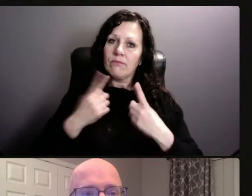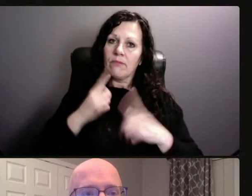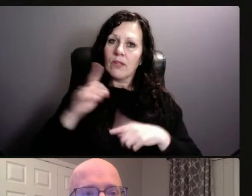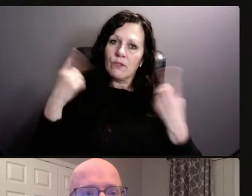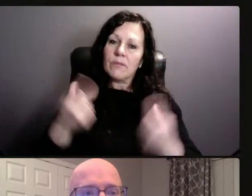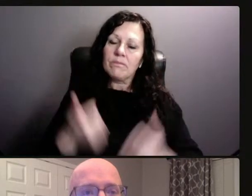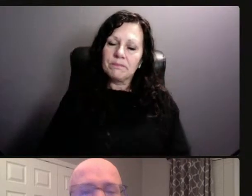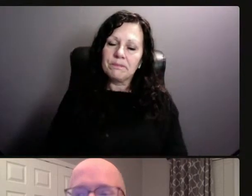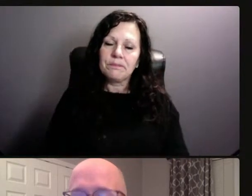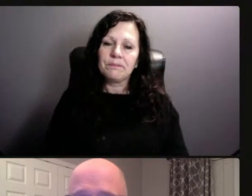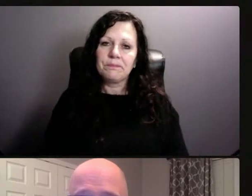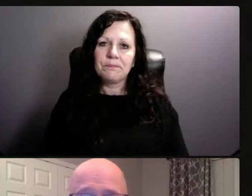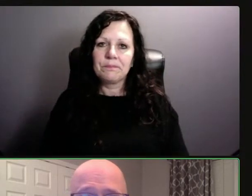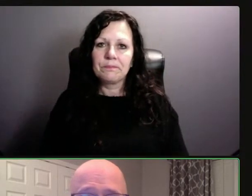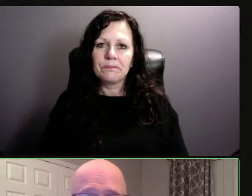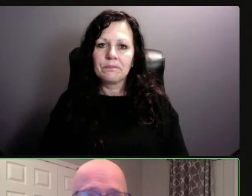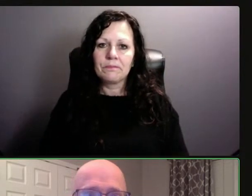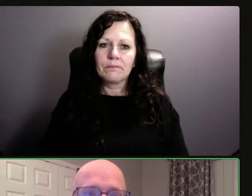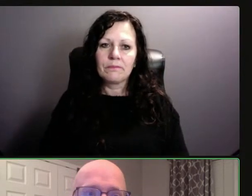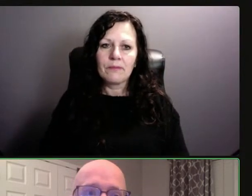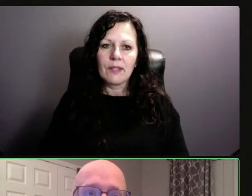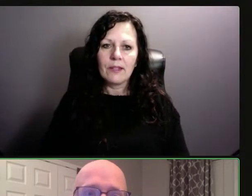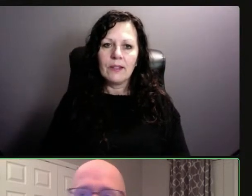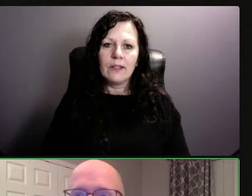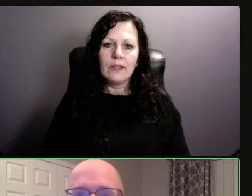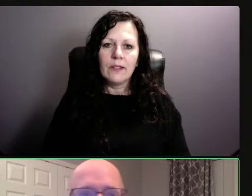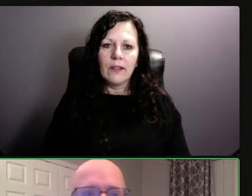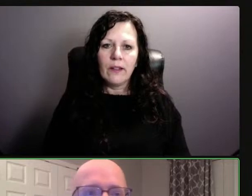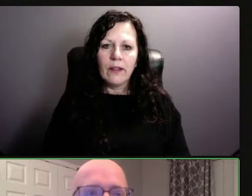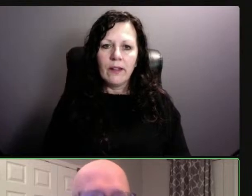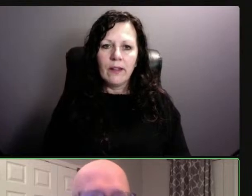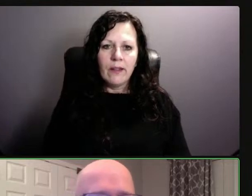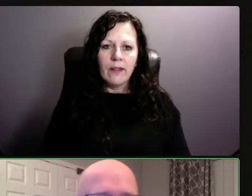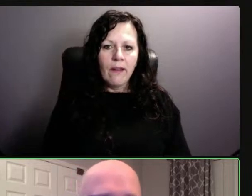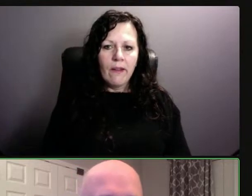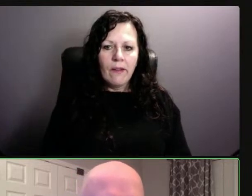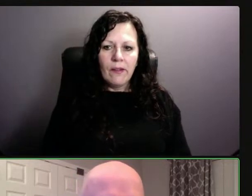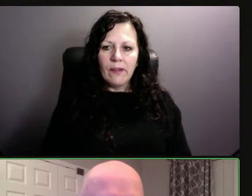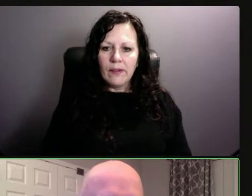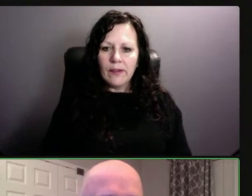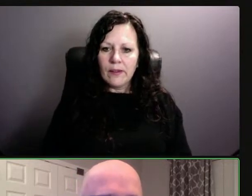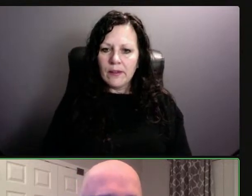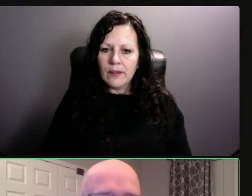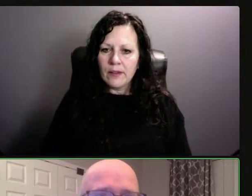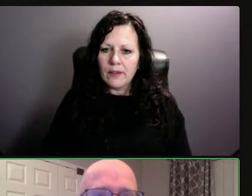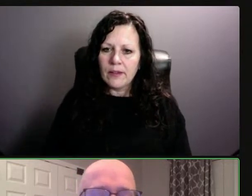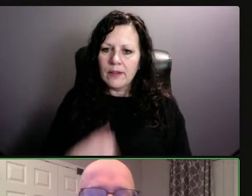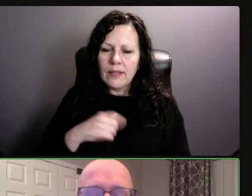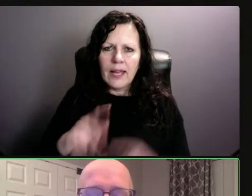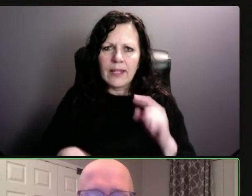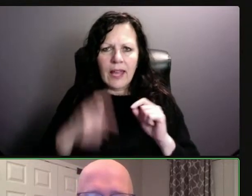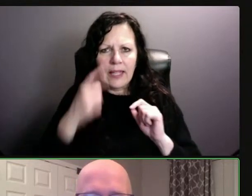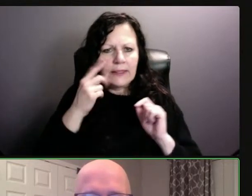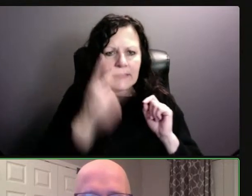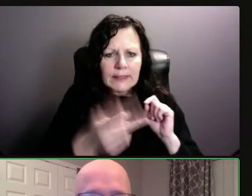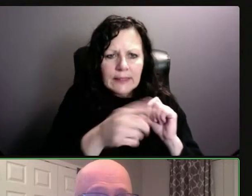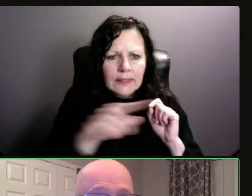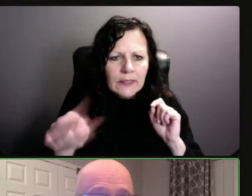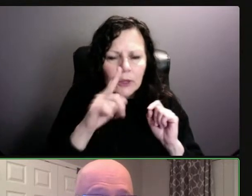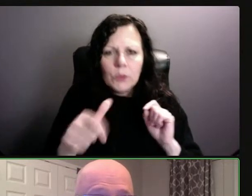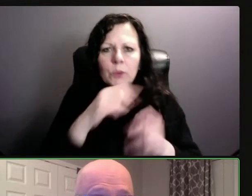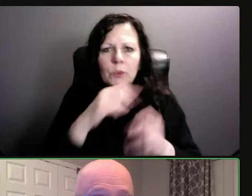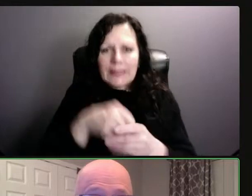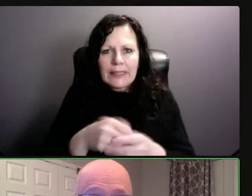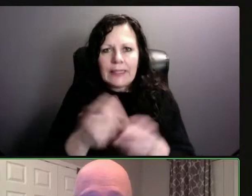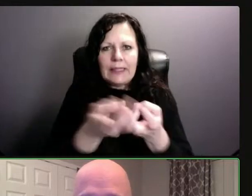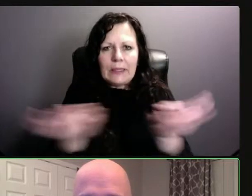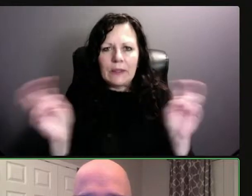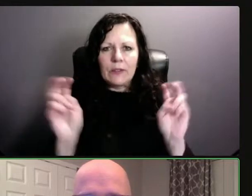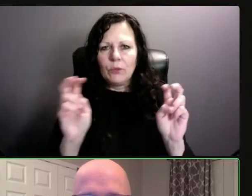GROUPS CAN HELP US WITH THAT